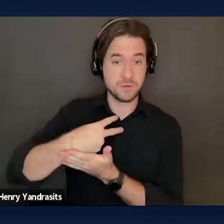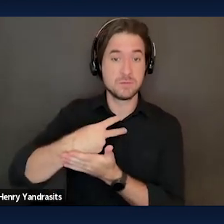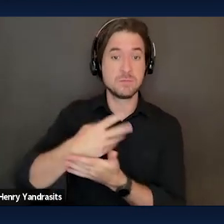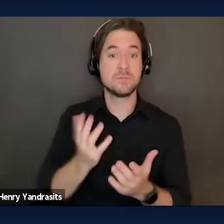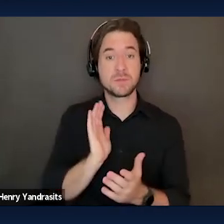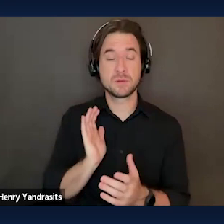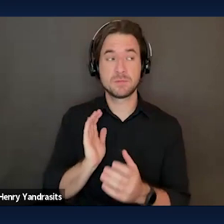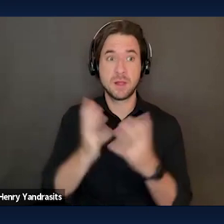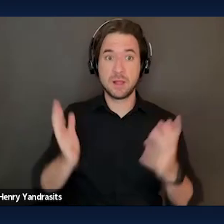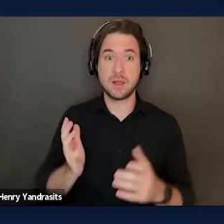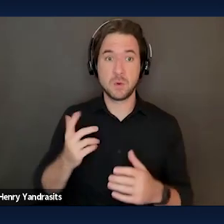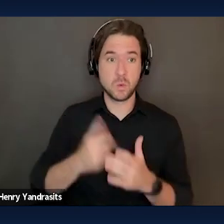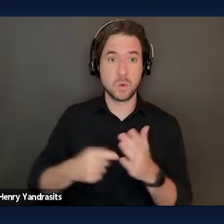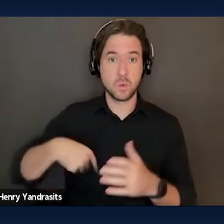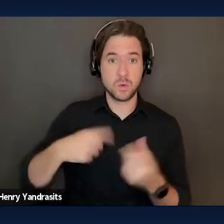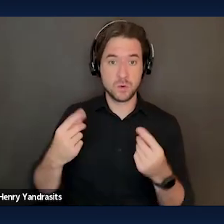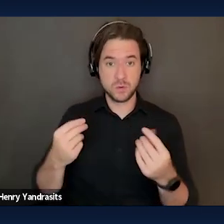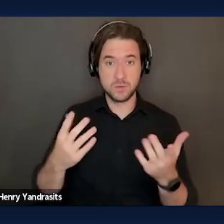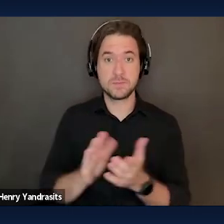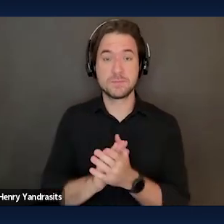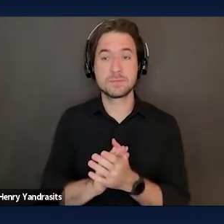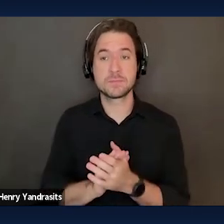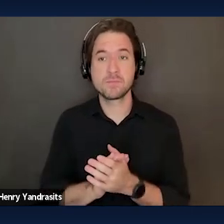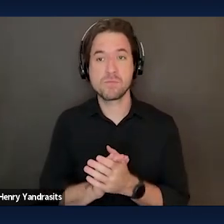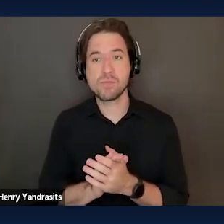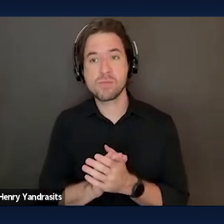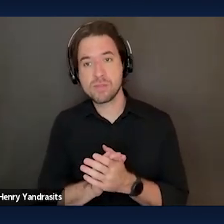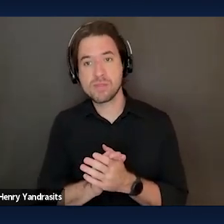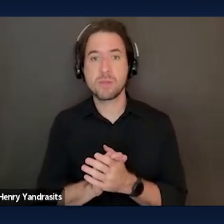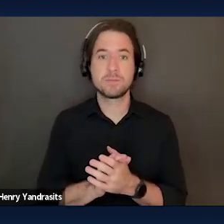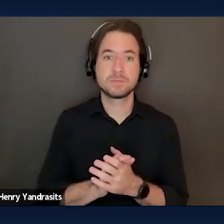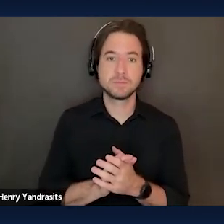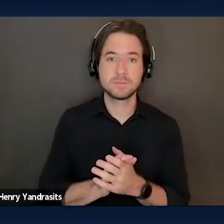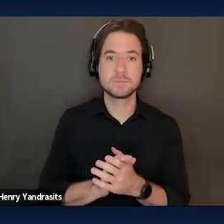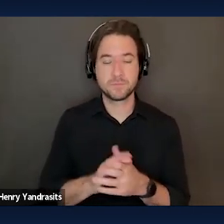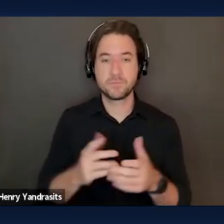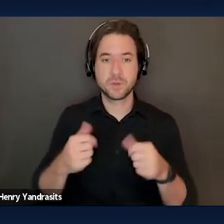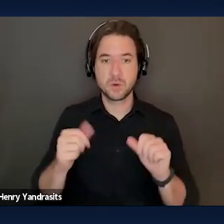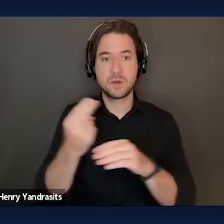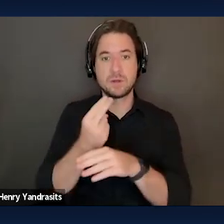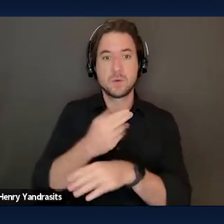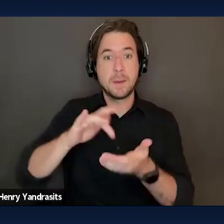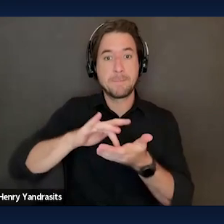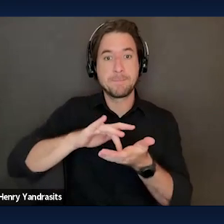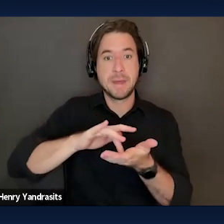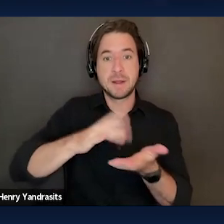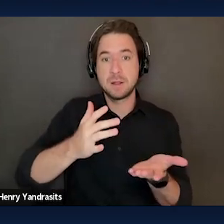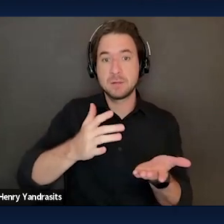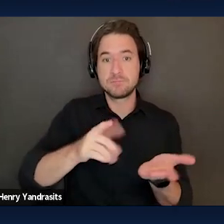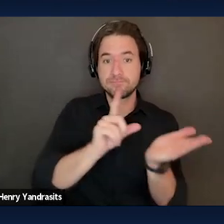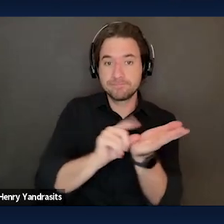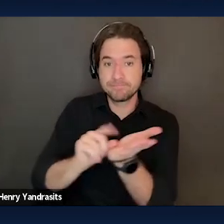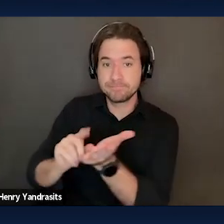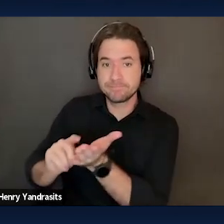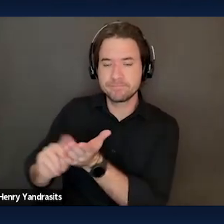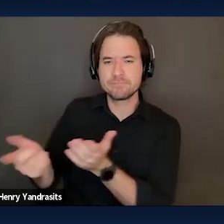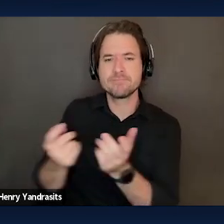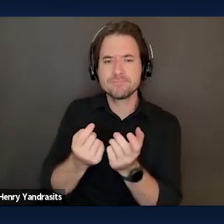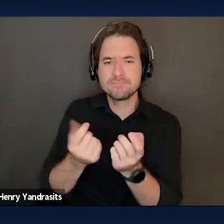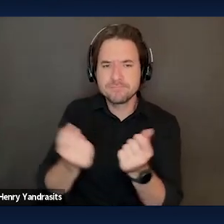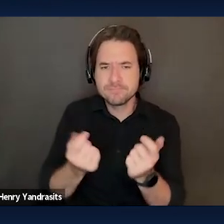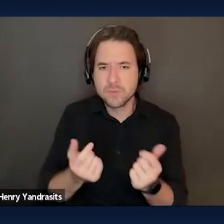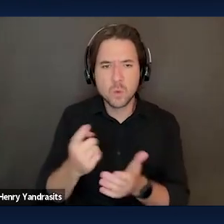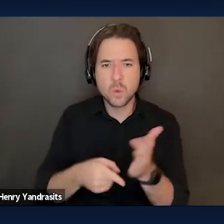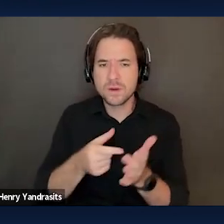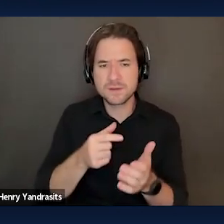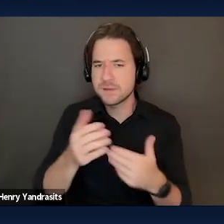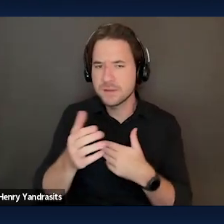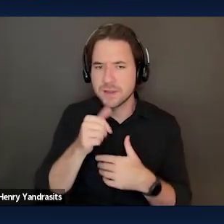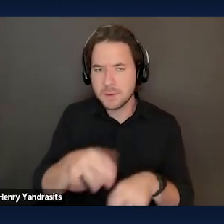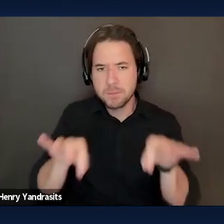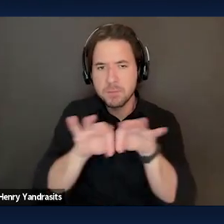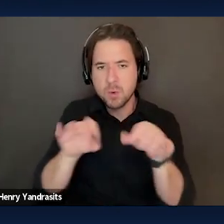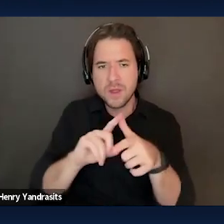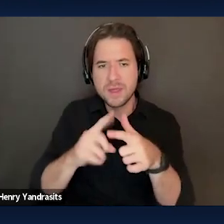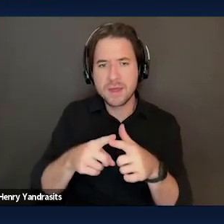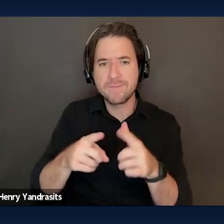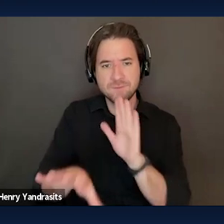take the breath of… the medical literature and take away what doesn't matter and get to the parts that we need so we can then extract the data from that.